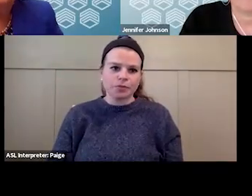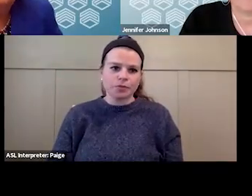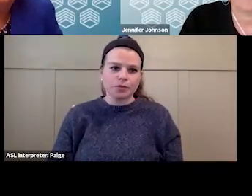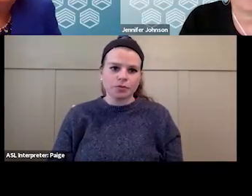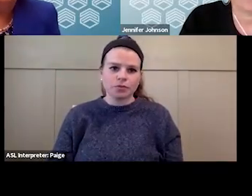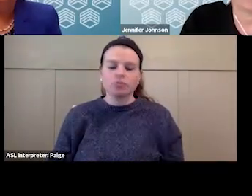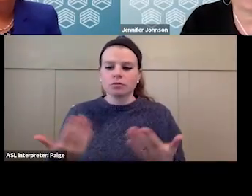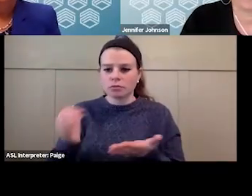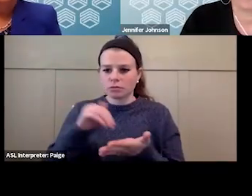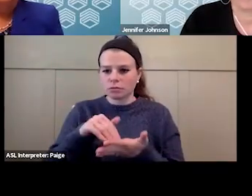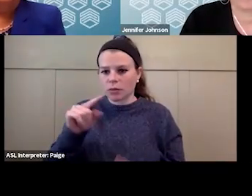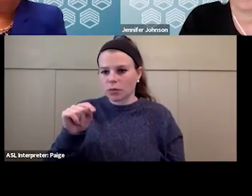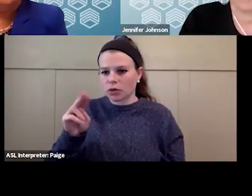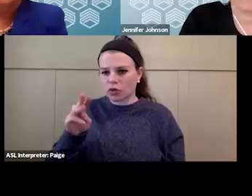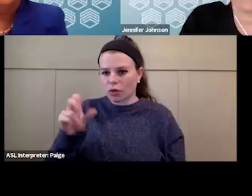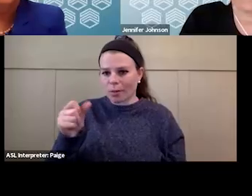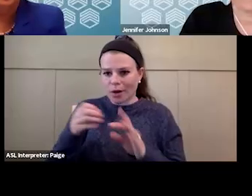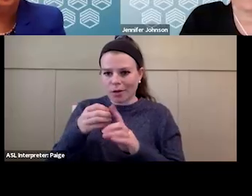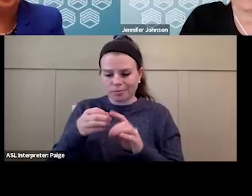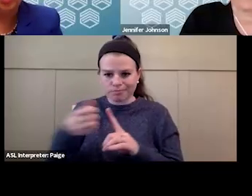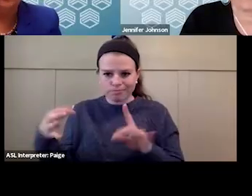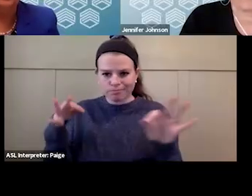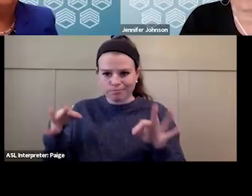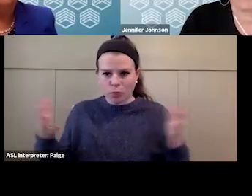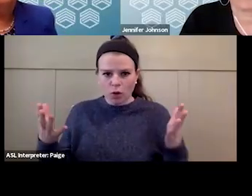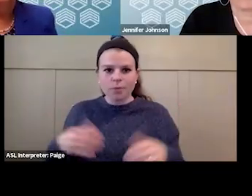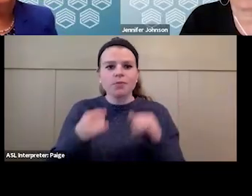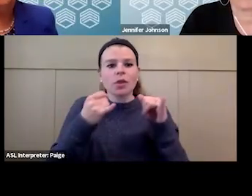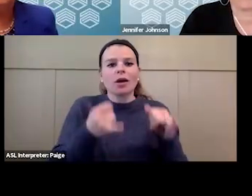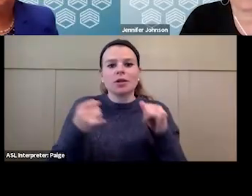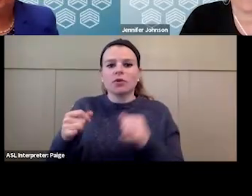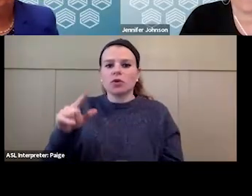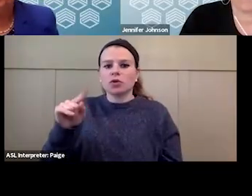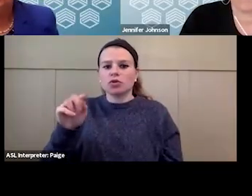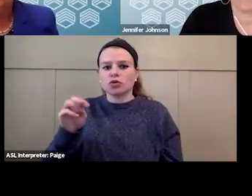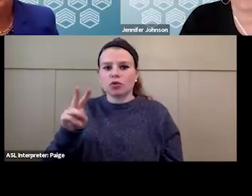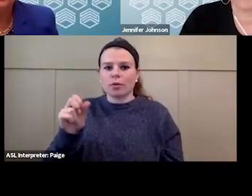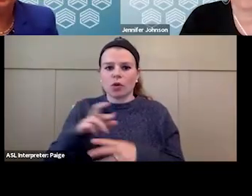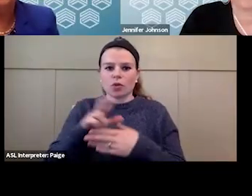The definition here is, uh, individual trauma results from, I call this the